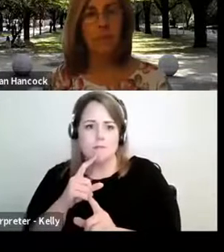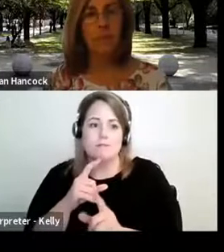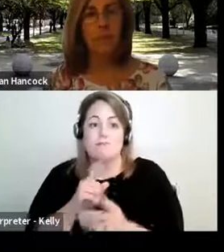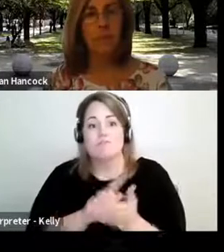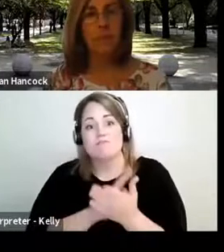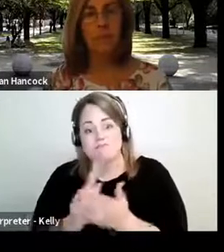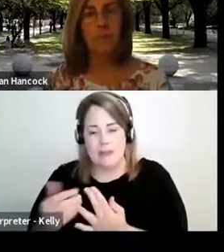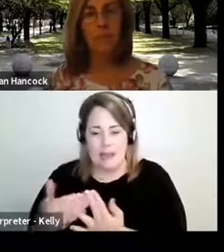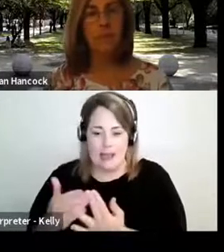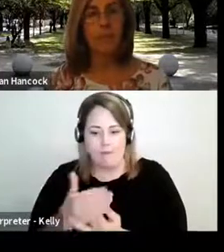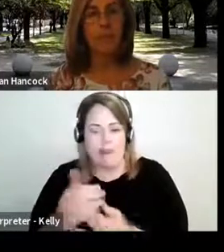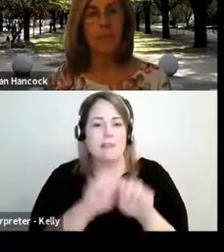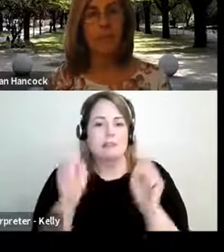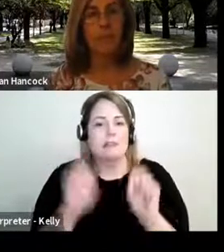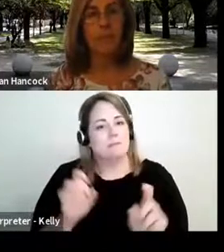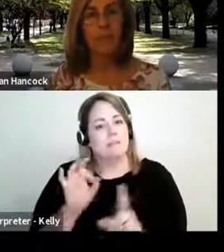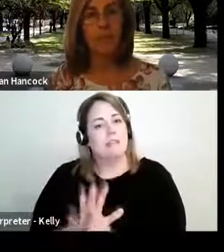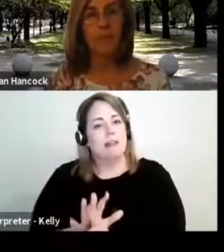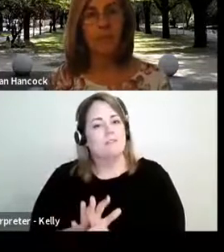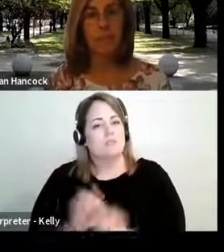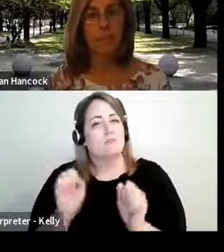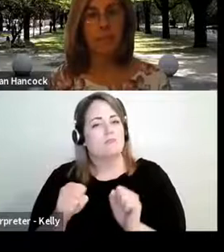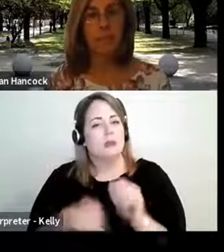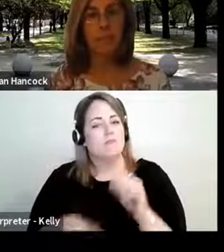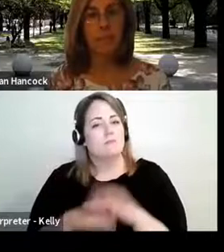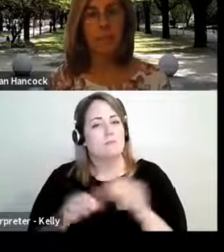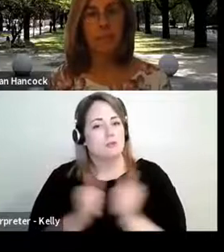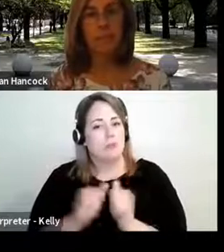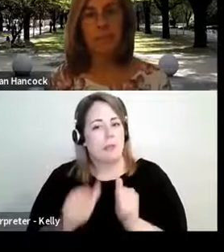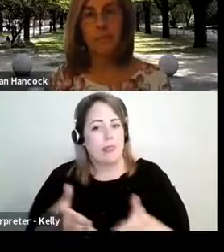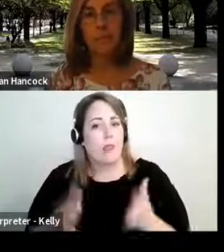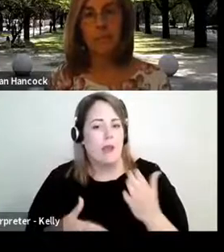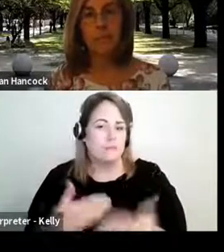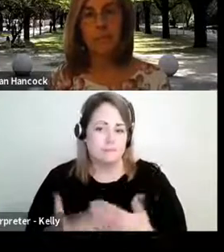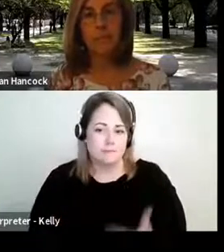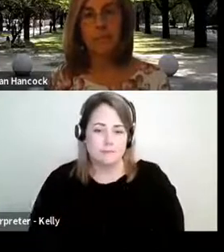So, yeah, highly agree with that way of operating. DEBBIE: Yep. Thanks Jasmine. Charlotte then,